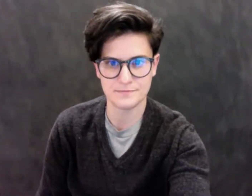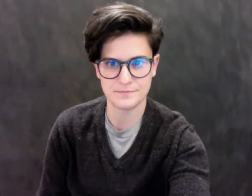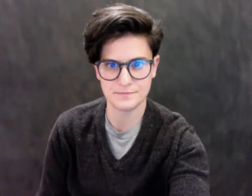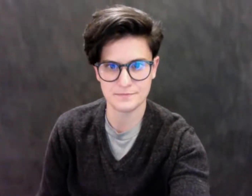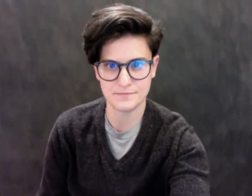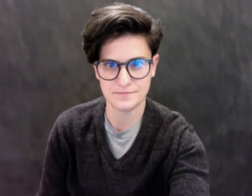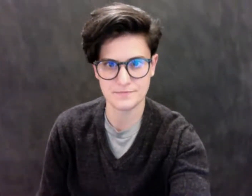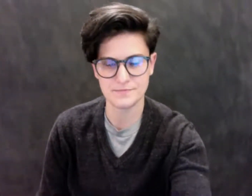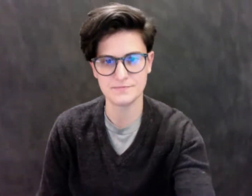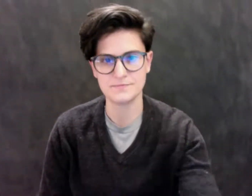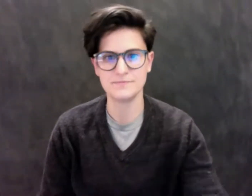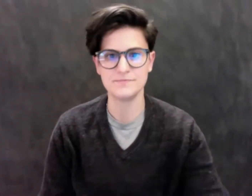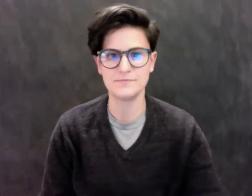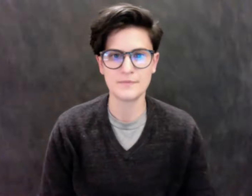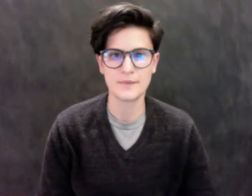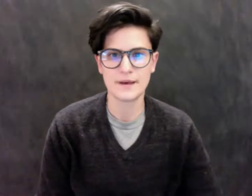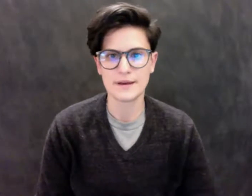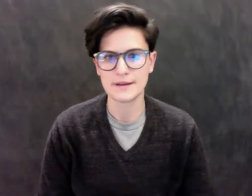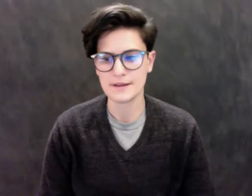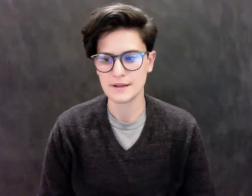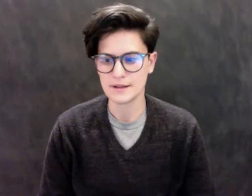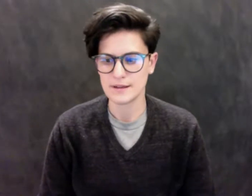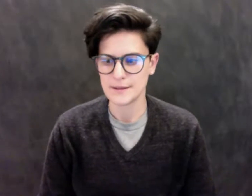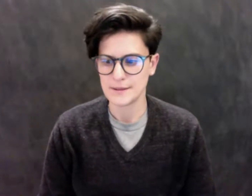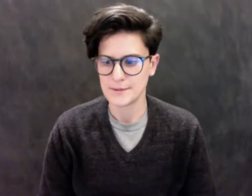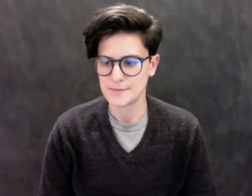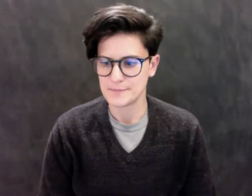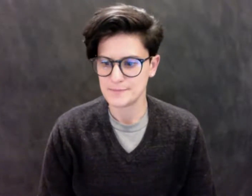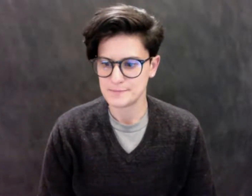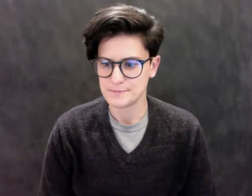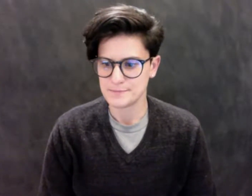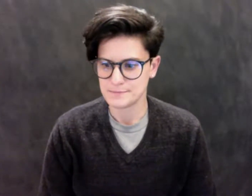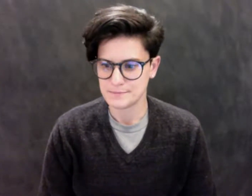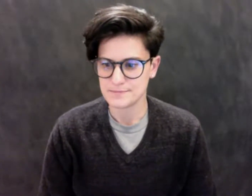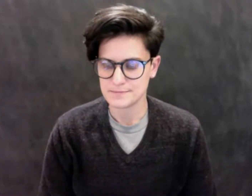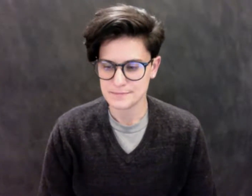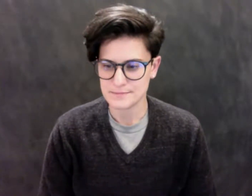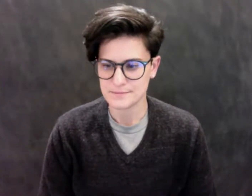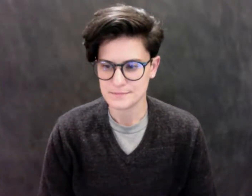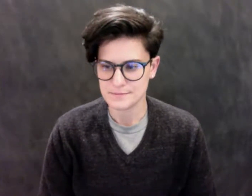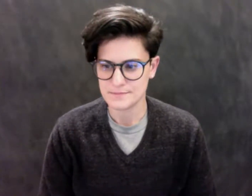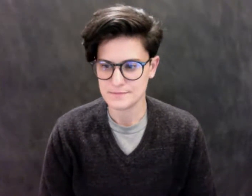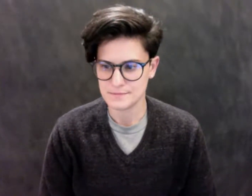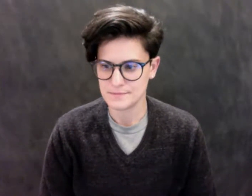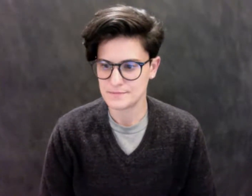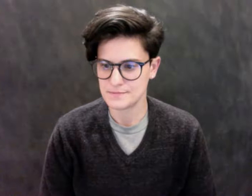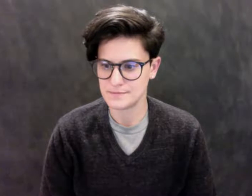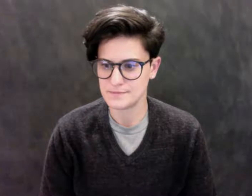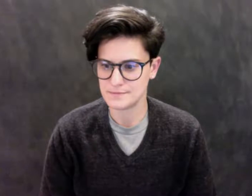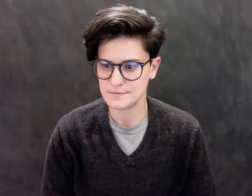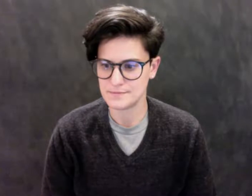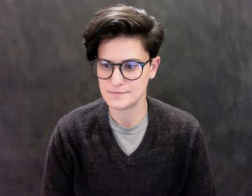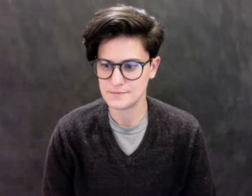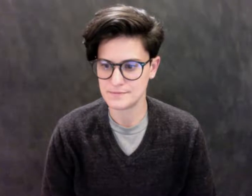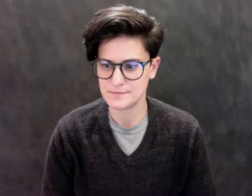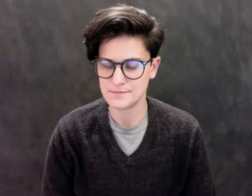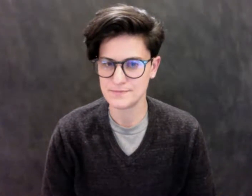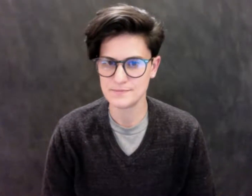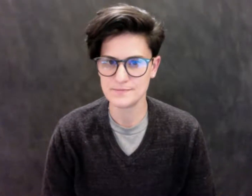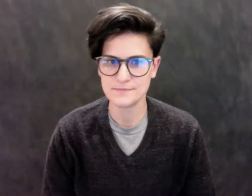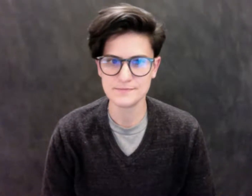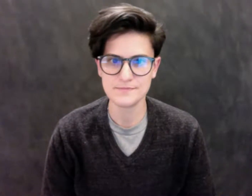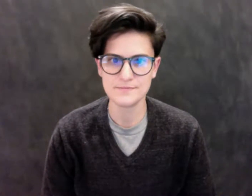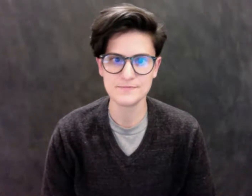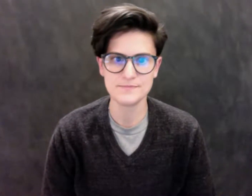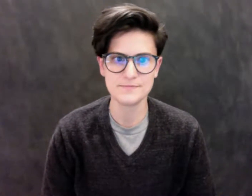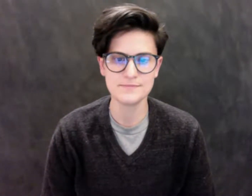15:03:31 Everyone. 15:03:49 Desert.